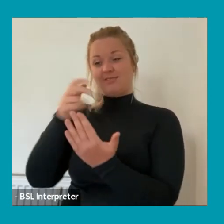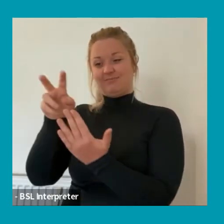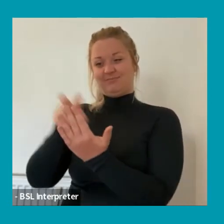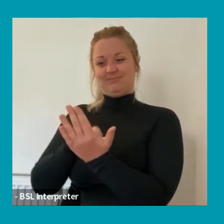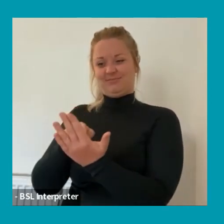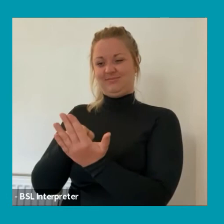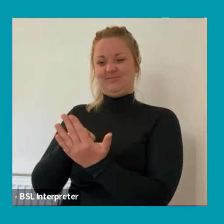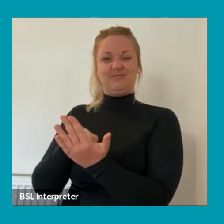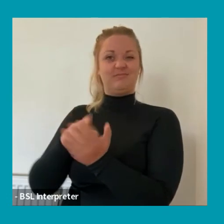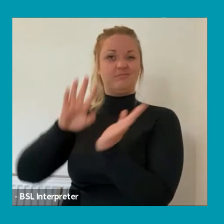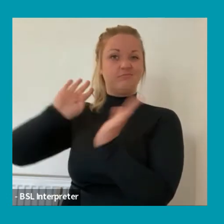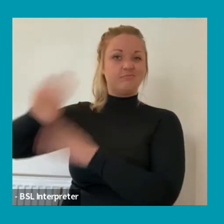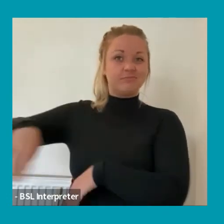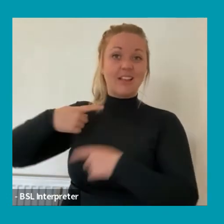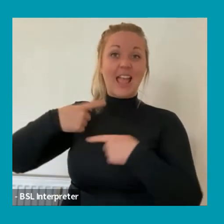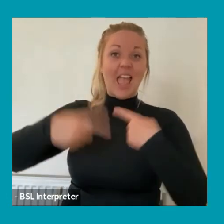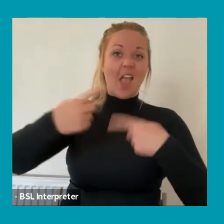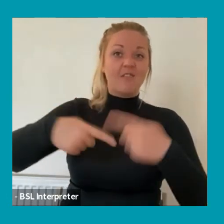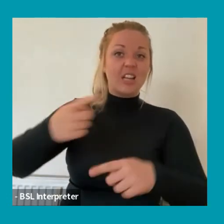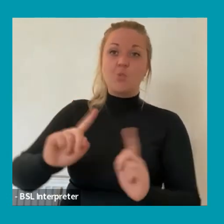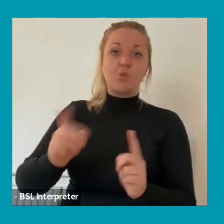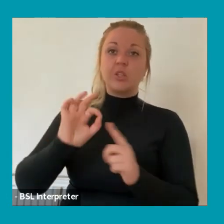What's the point. Any can see that things do change.